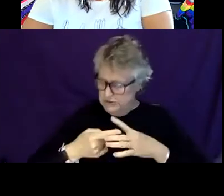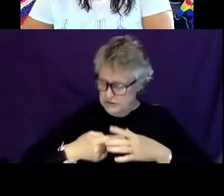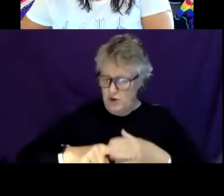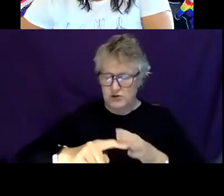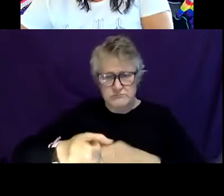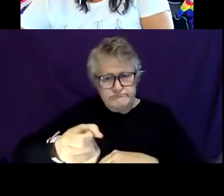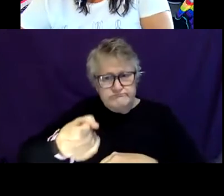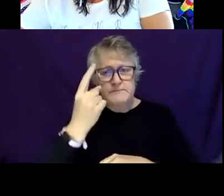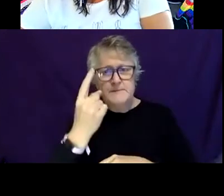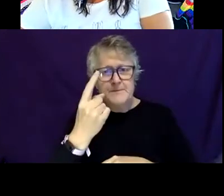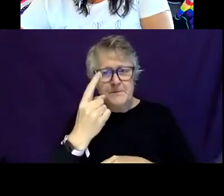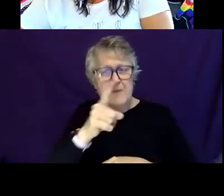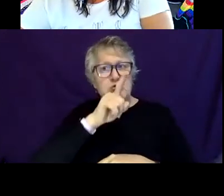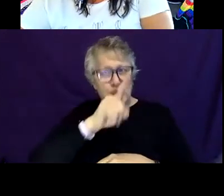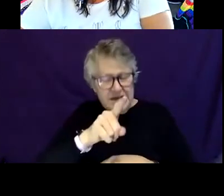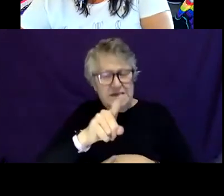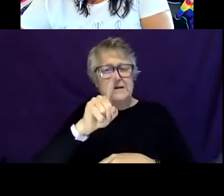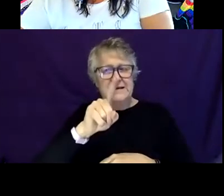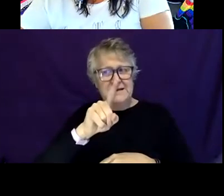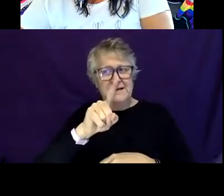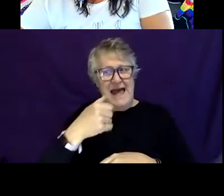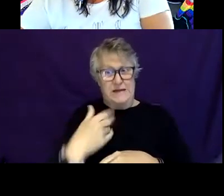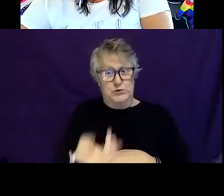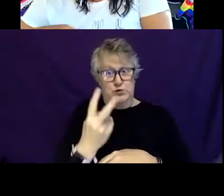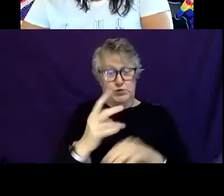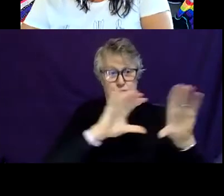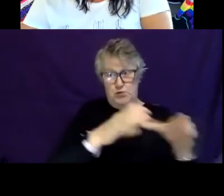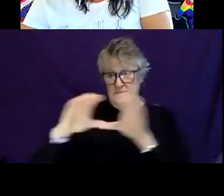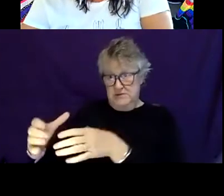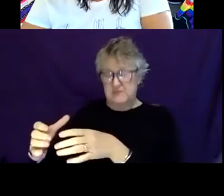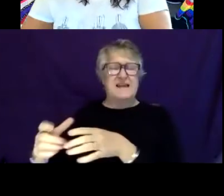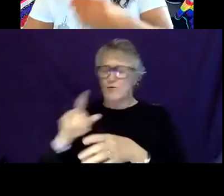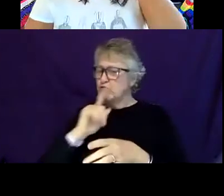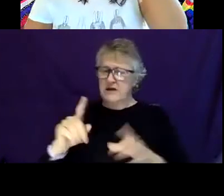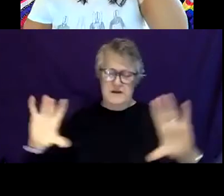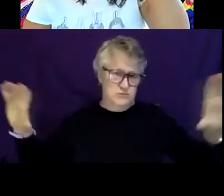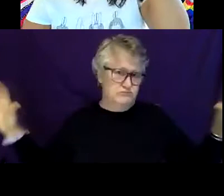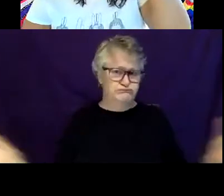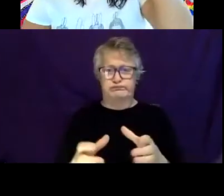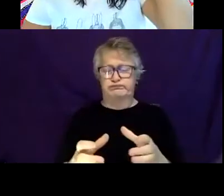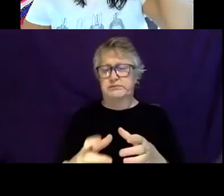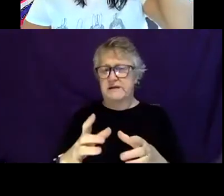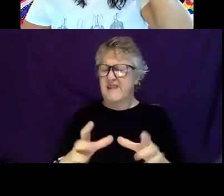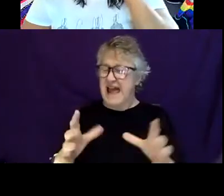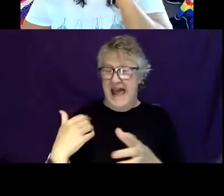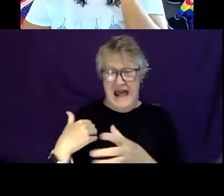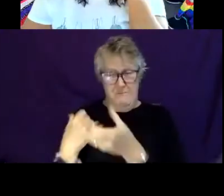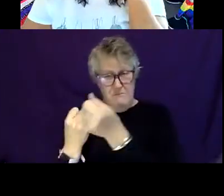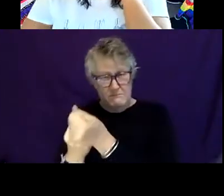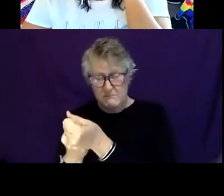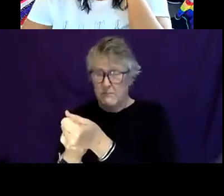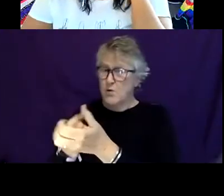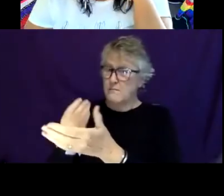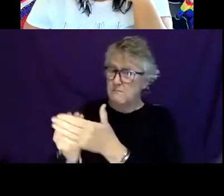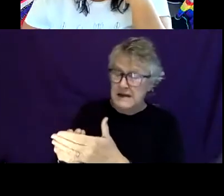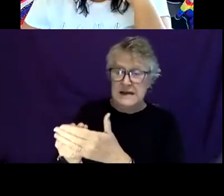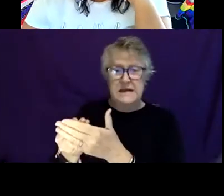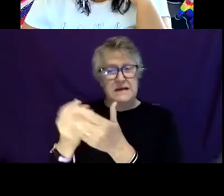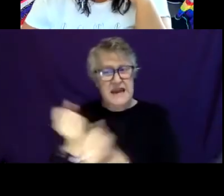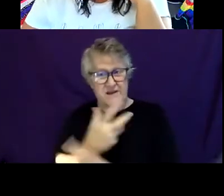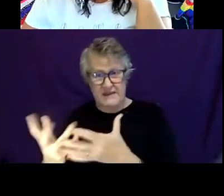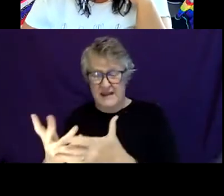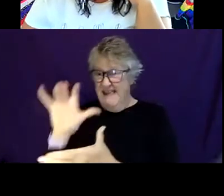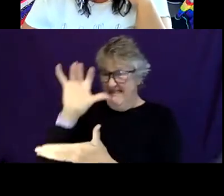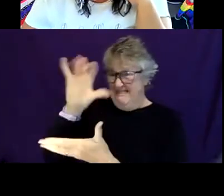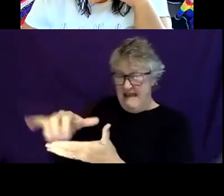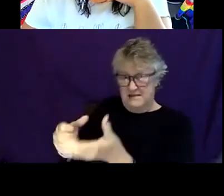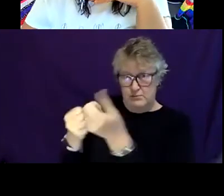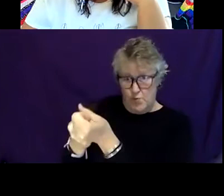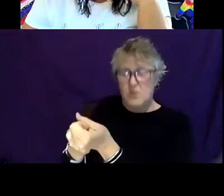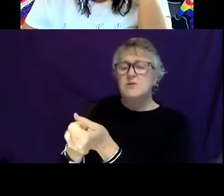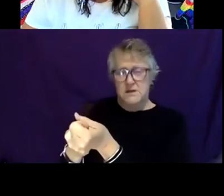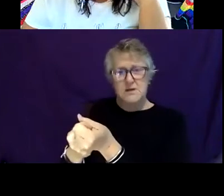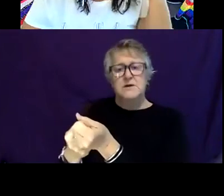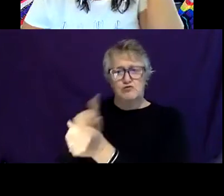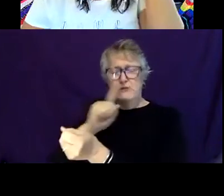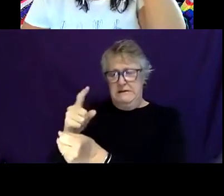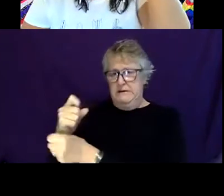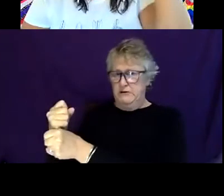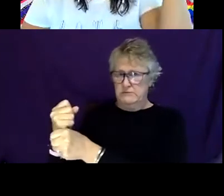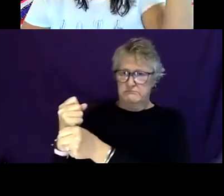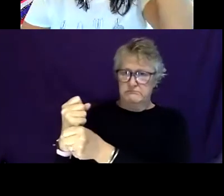had the ability to create some serious change because of their size, the privilege that they have as large organizations, and the money they had behind them, existed in a way that